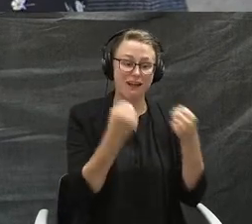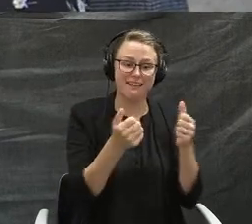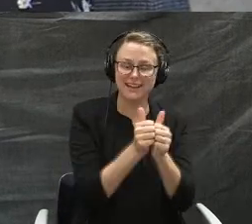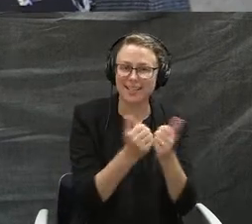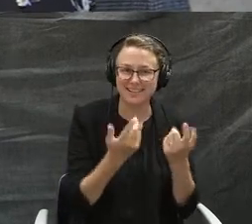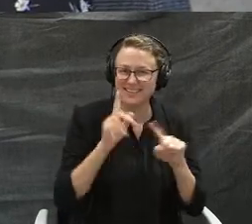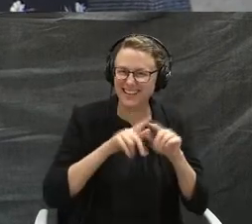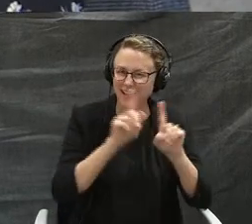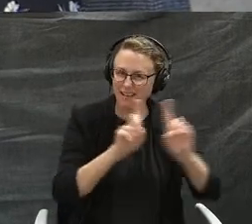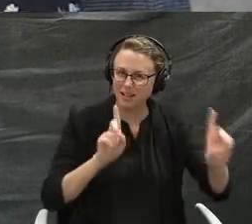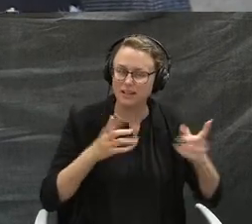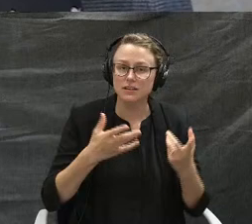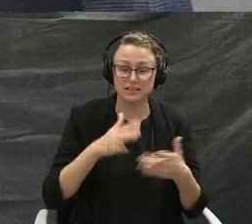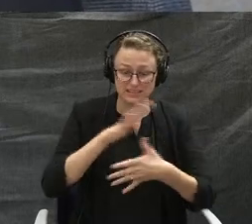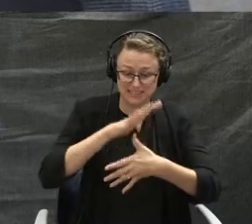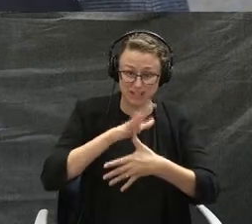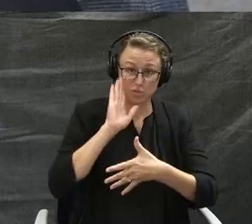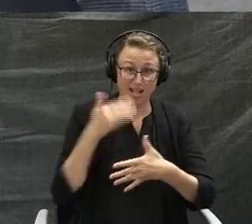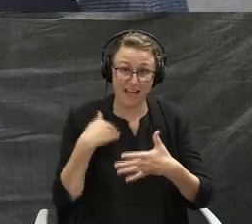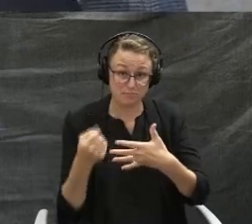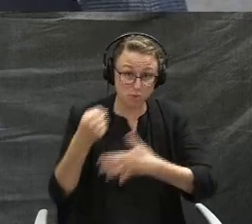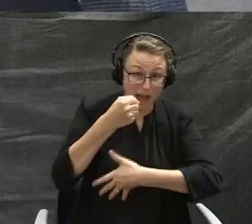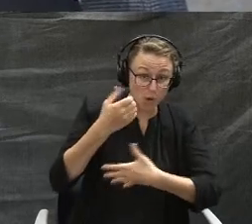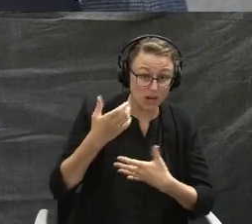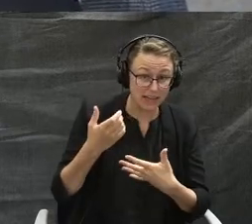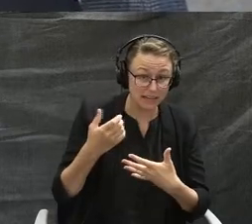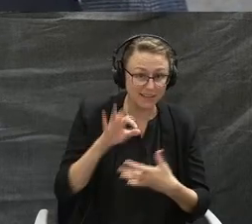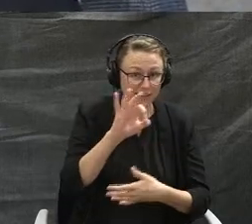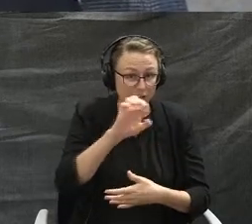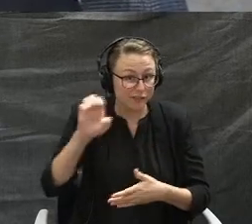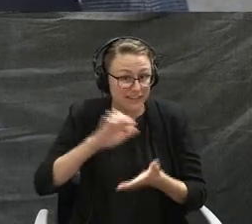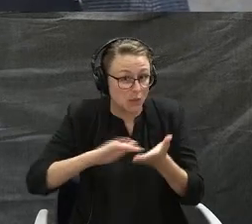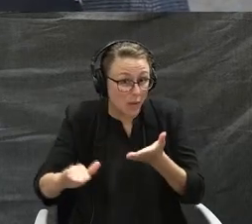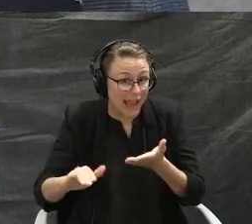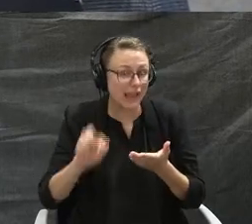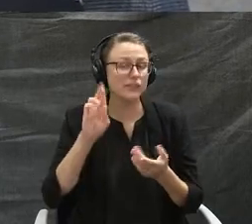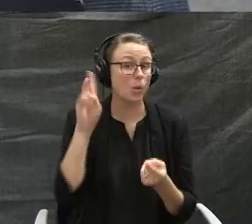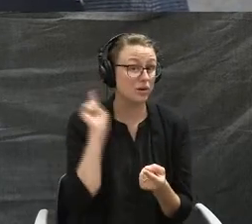get priority and will the Phoebe illuminated or at least significantly less? Thank you.